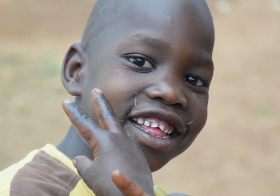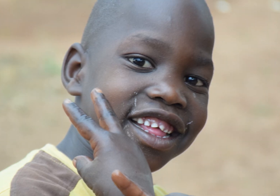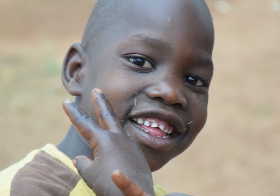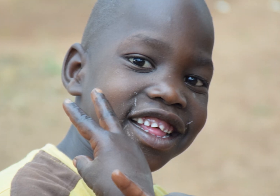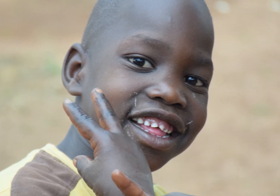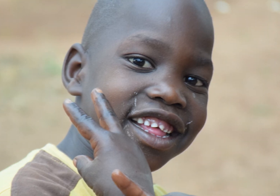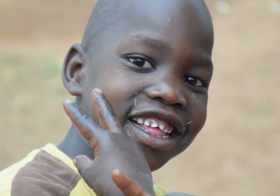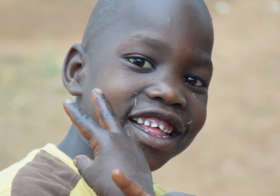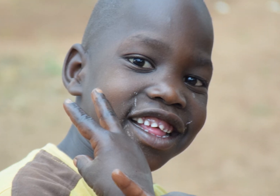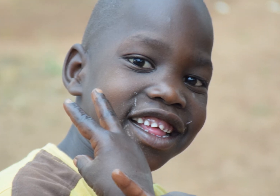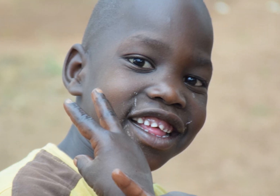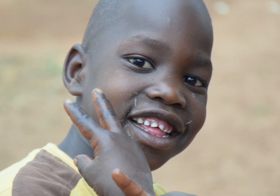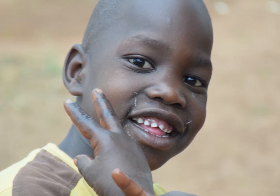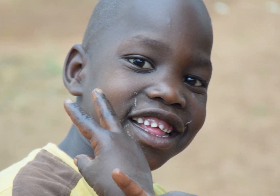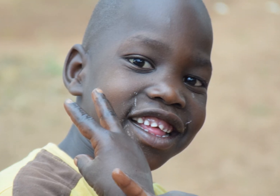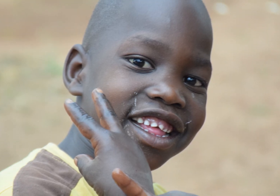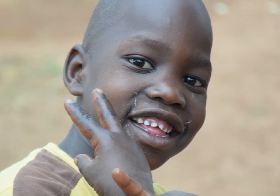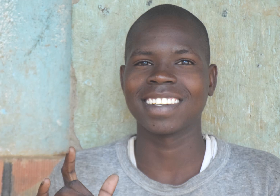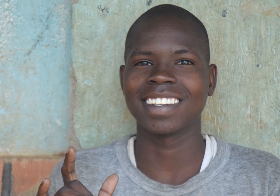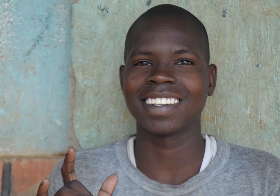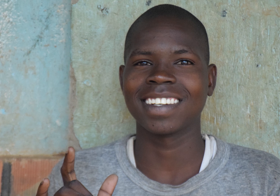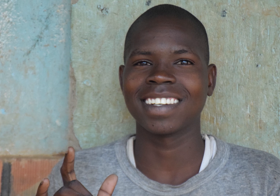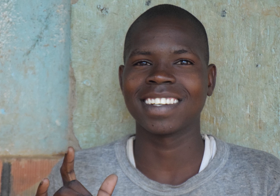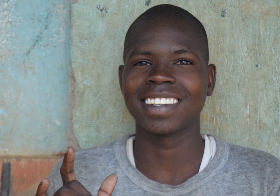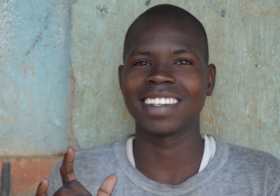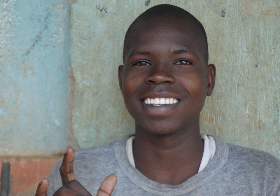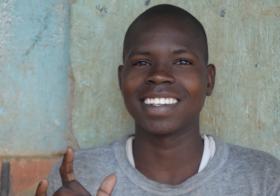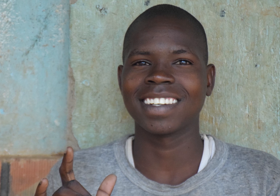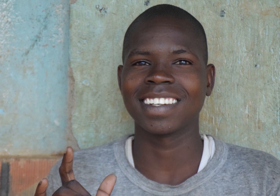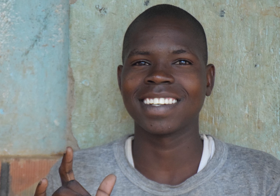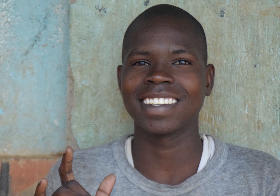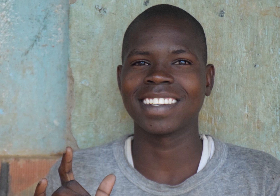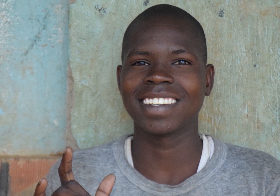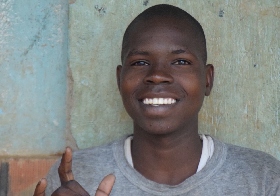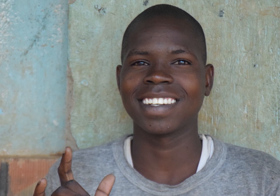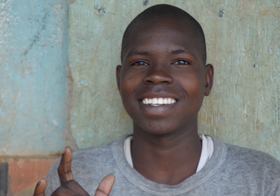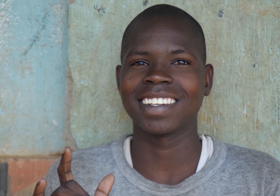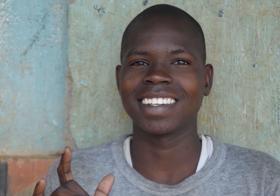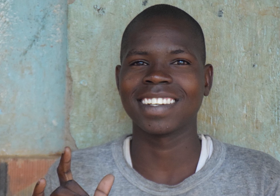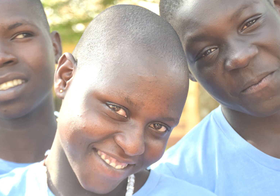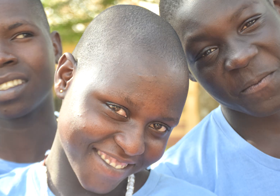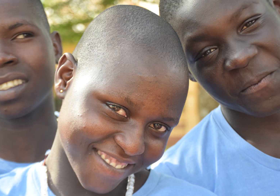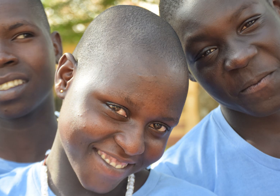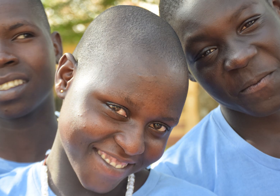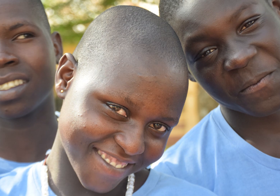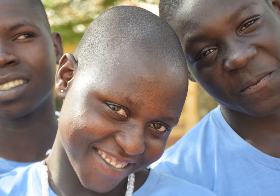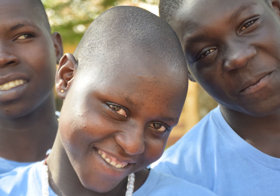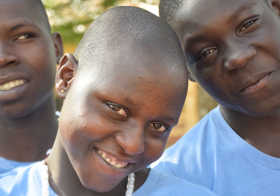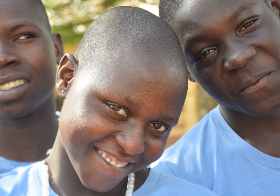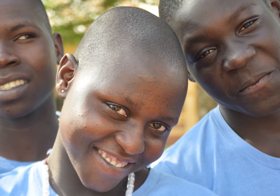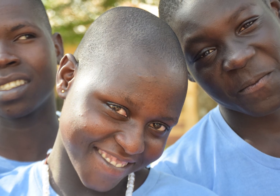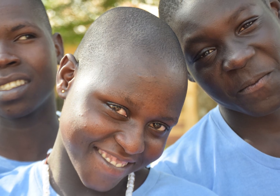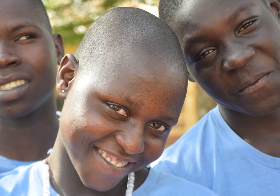for these students to be and to learn and to have that community, that deaf culture. Yes, a lot of them, they come from villages far away from each other.